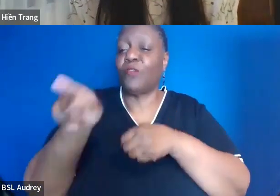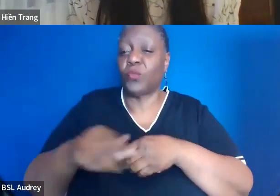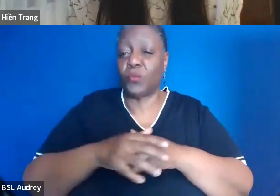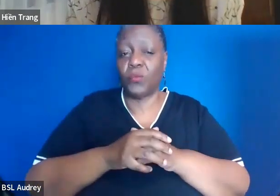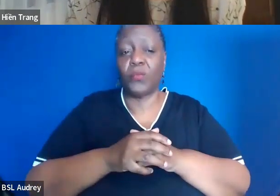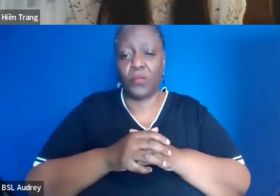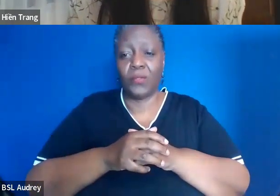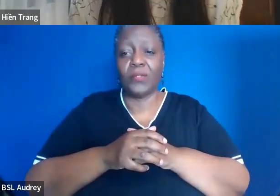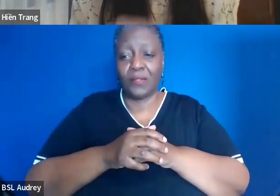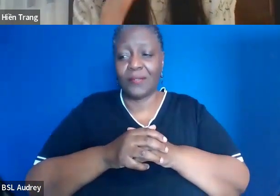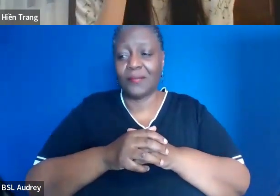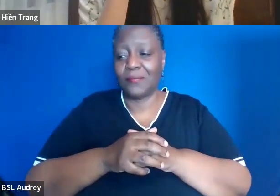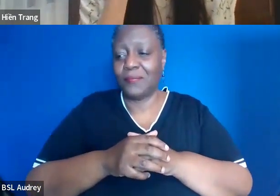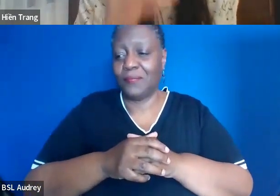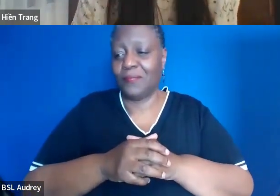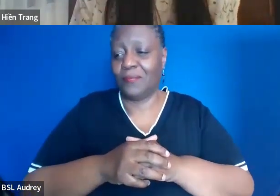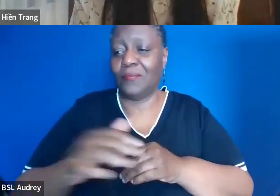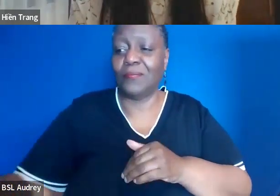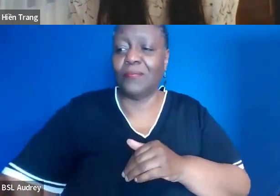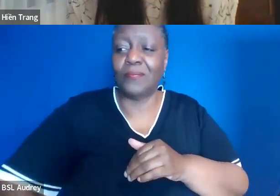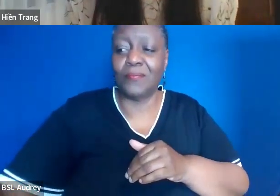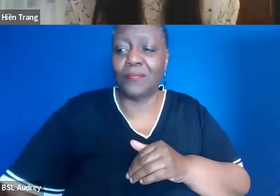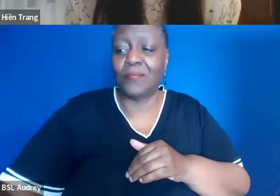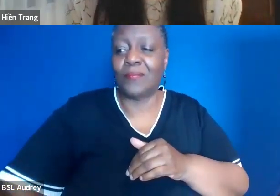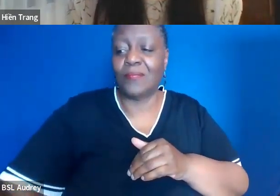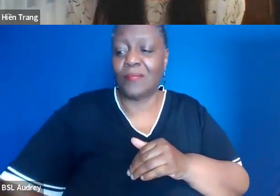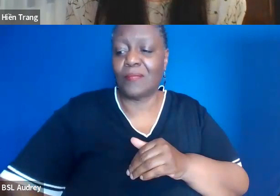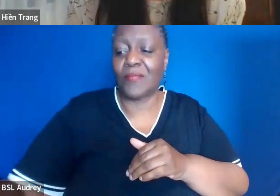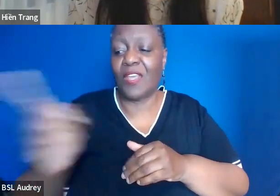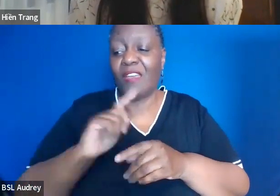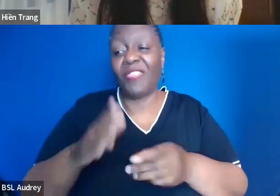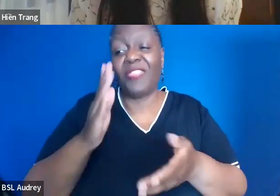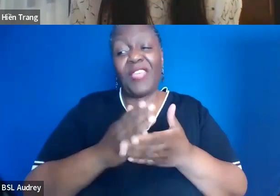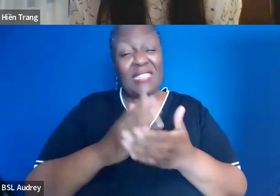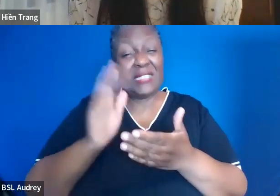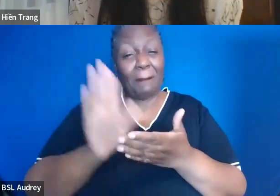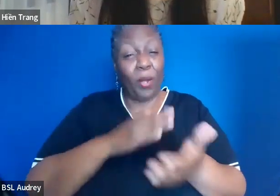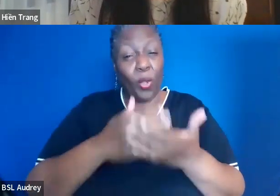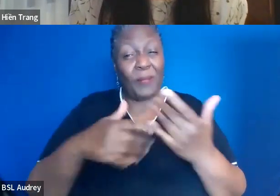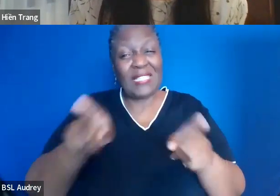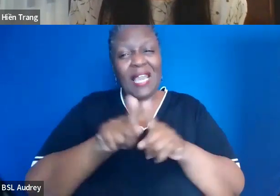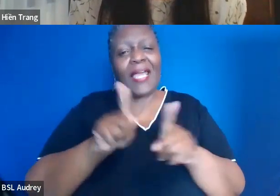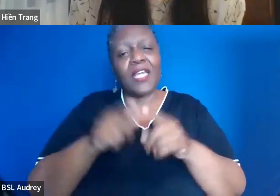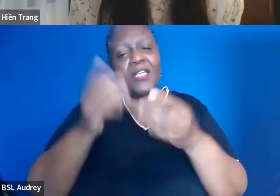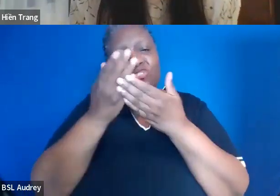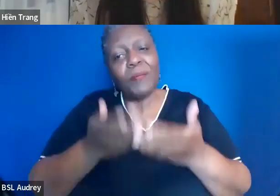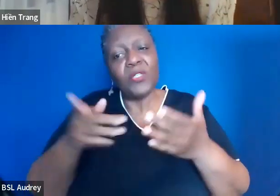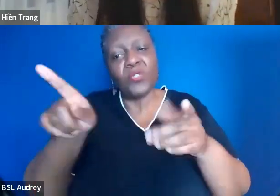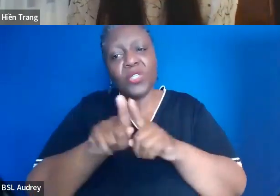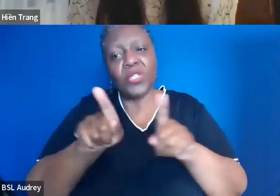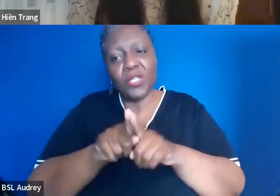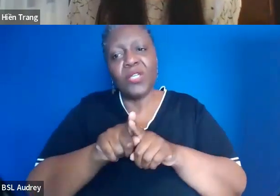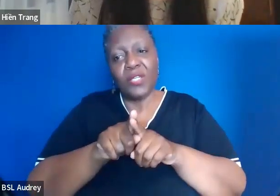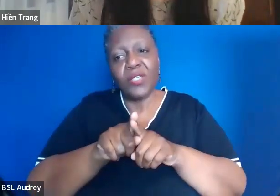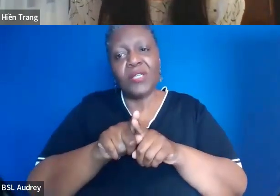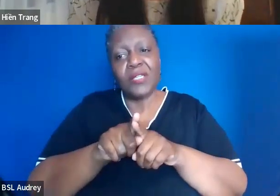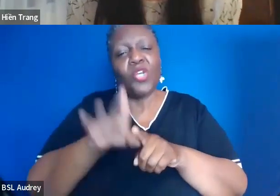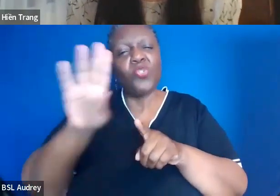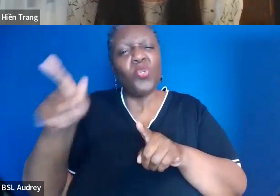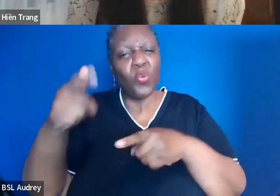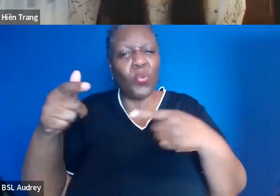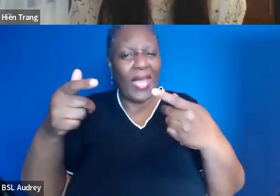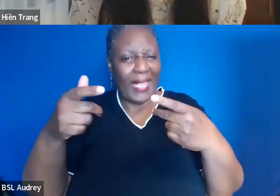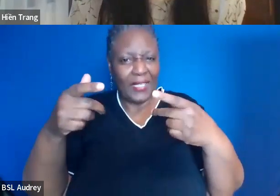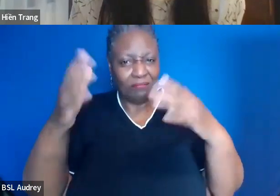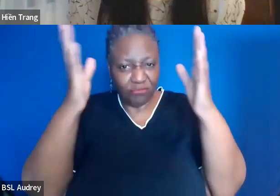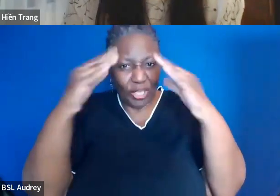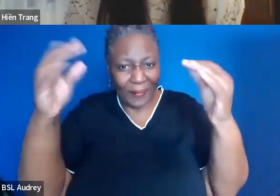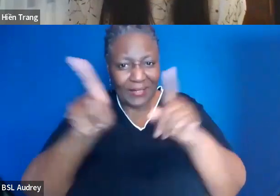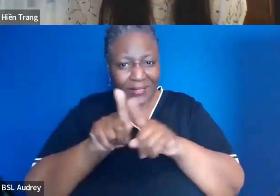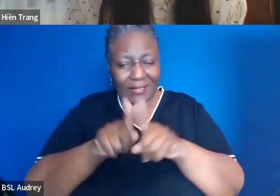so uh this poem is actually like like a tribute to Natsume Soseki he's a Japanese poet and there